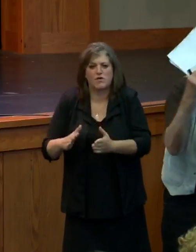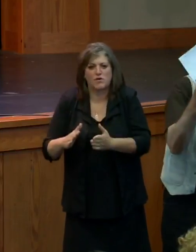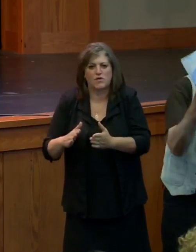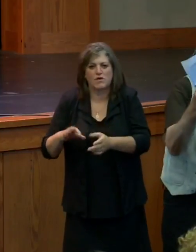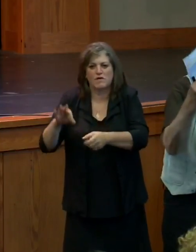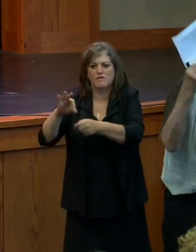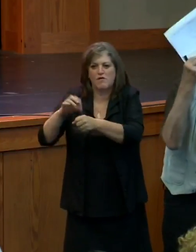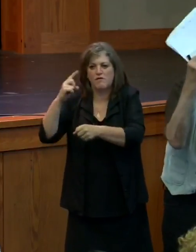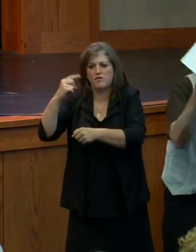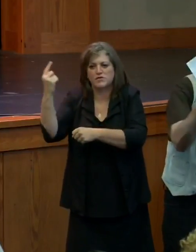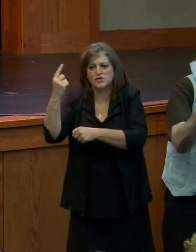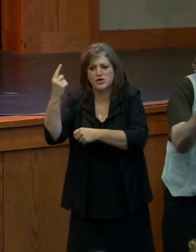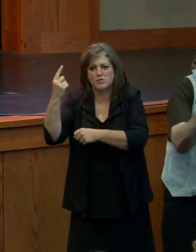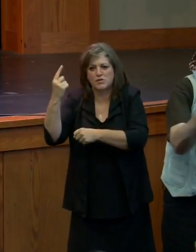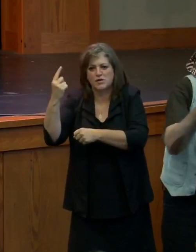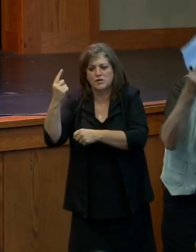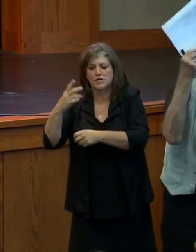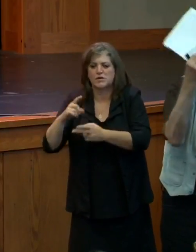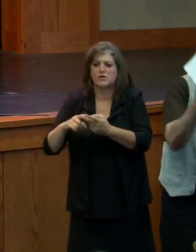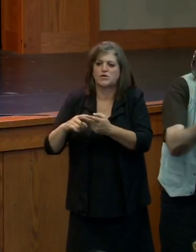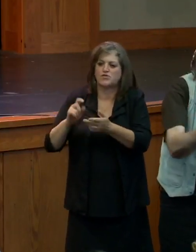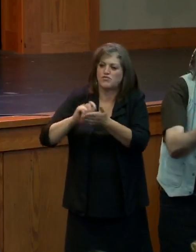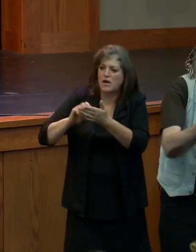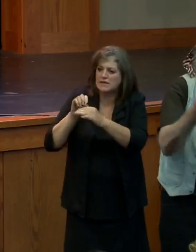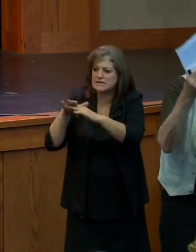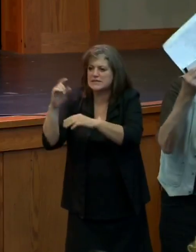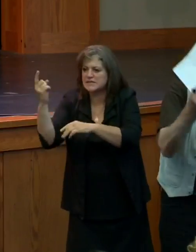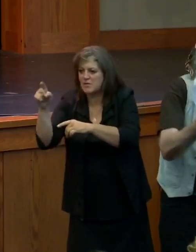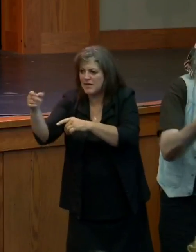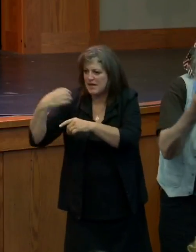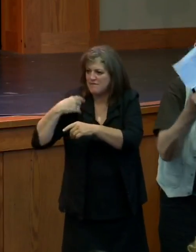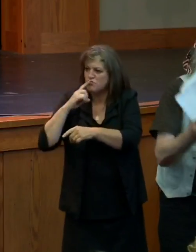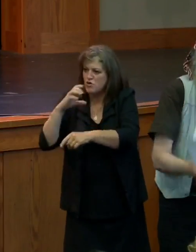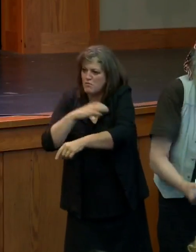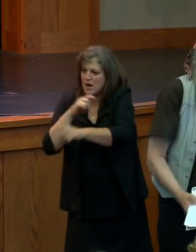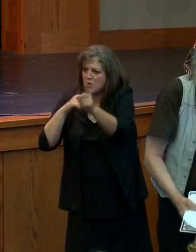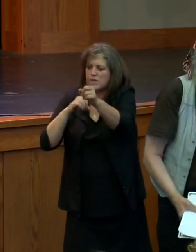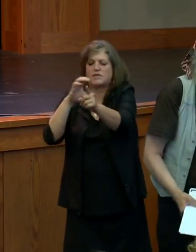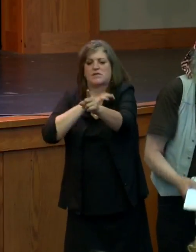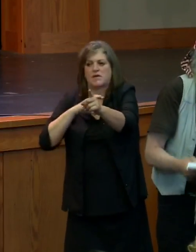FOR SOMEBODY TO WRITE TO SOMEBODY WHO HAS REAL POWER IN THIS SENATE OR IN THE HOUSE.